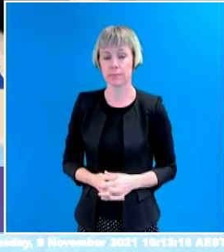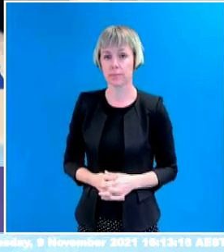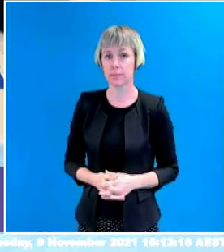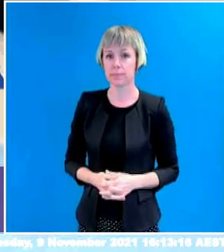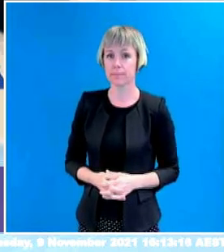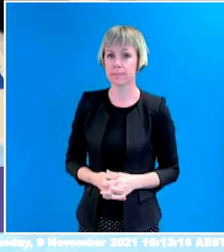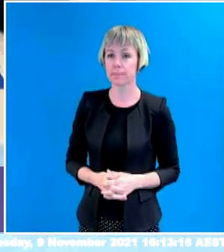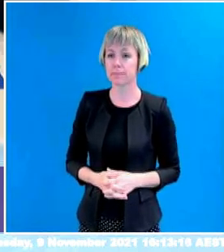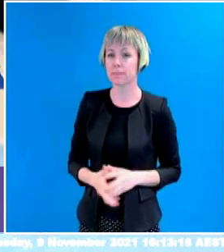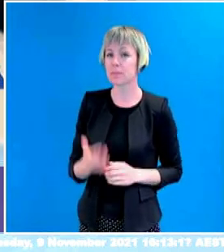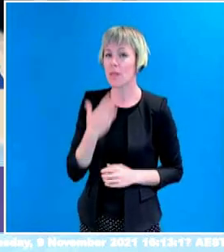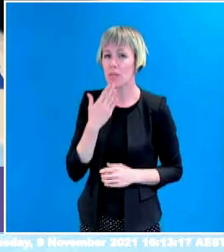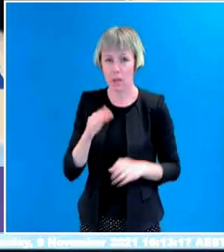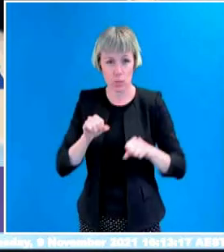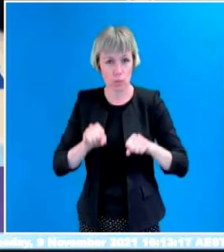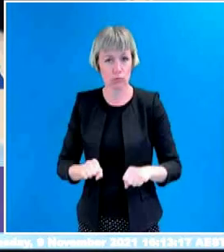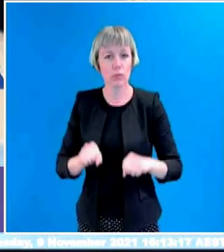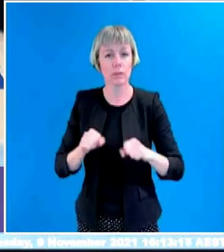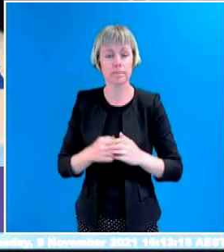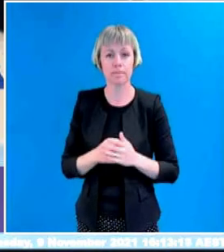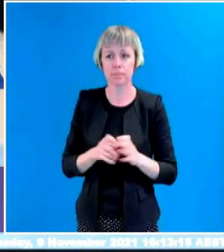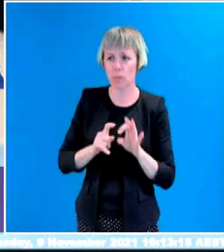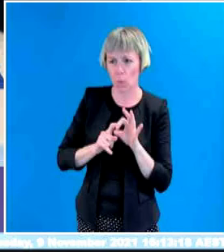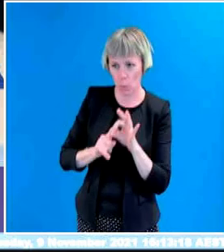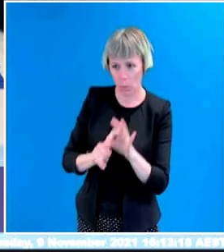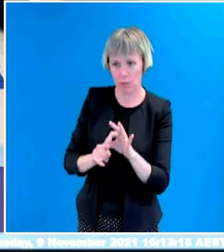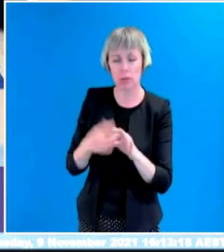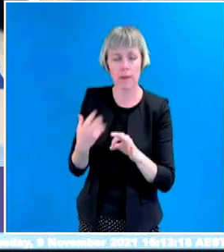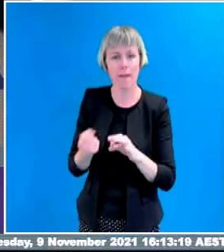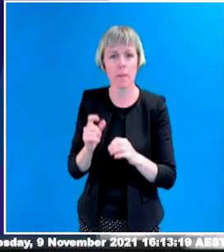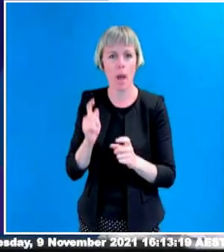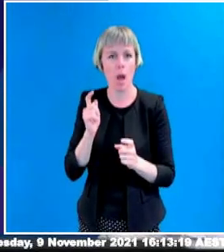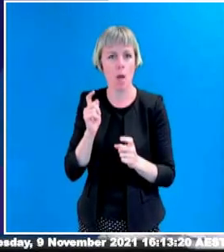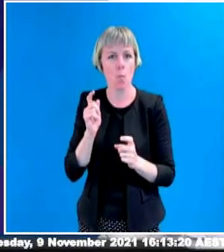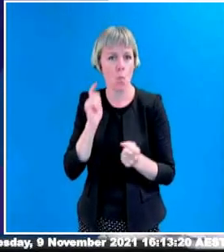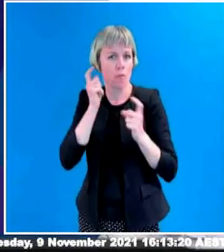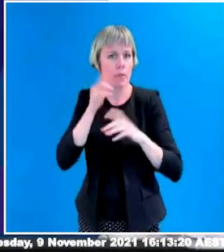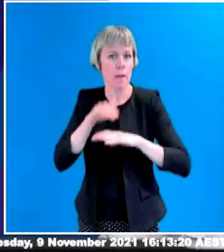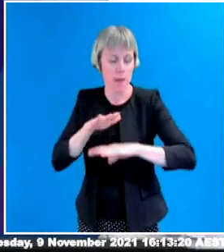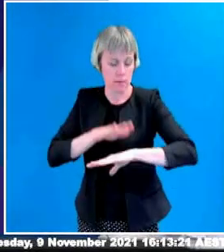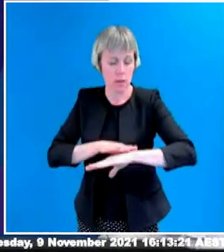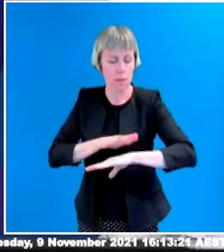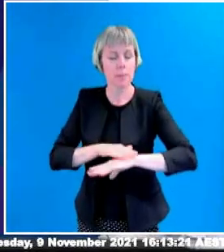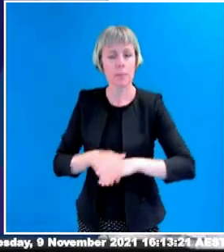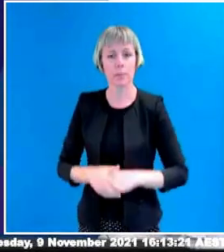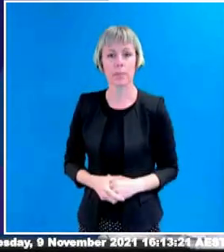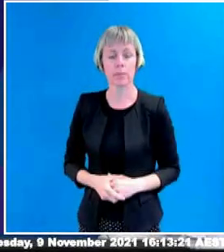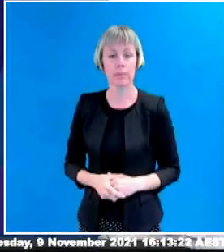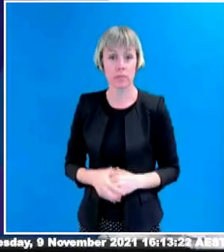Yes, I have three questions. Again, I'm conscious of time. Thank you, all of you, for your evidence.